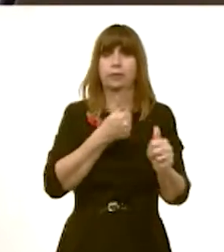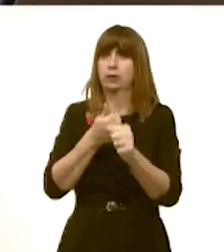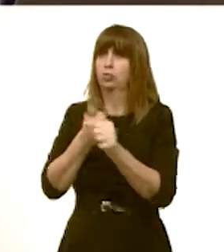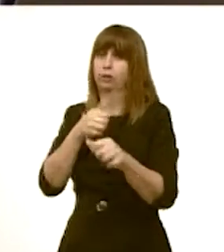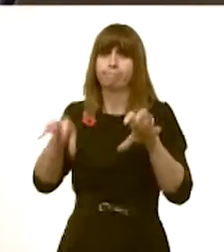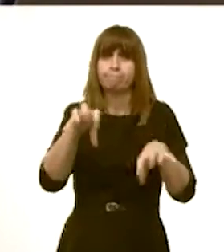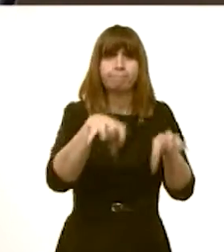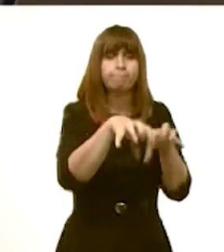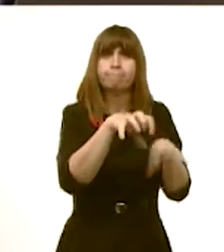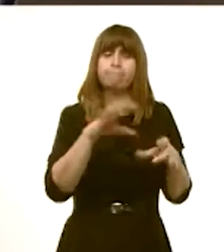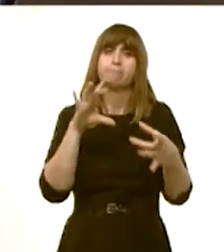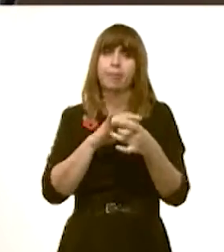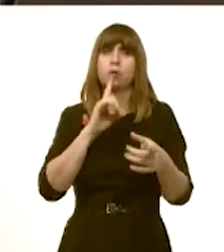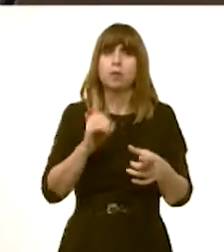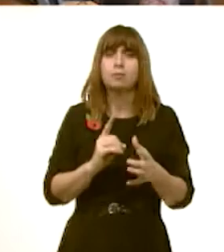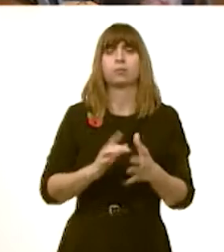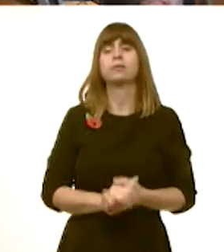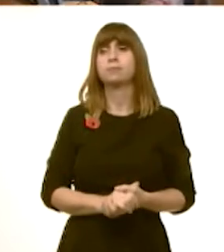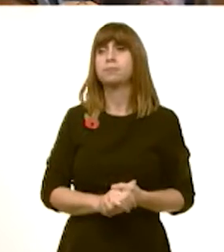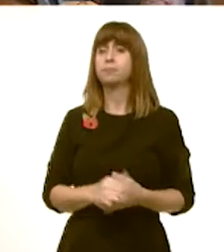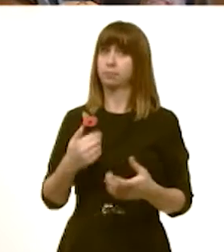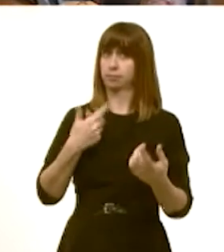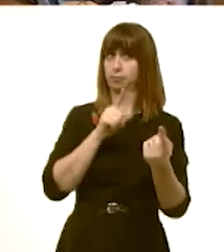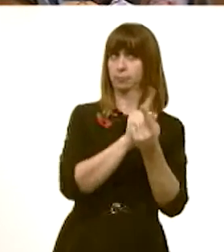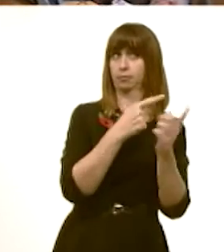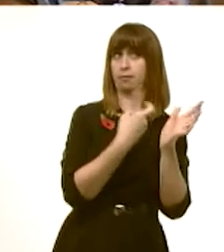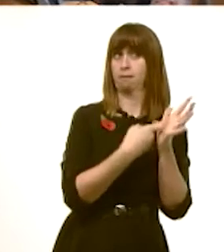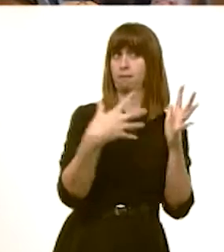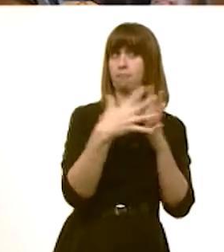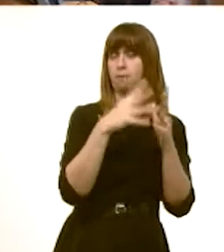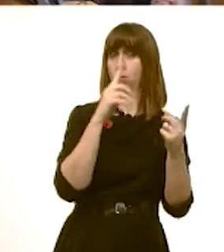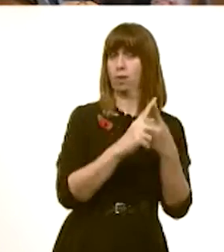When I met with RWE a while back, they said that the Welsh Government had provided an